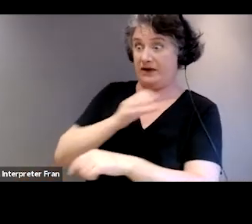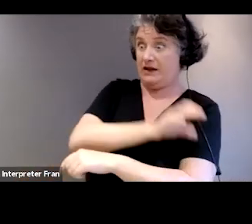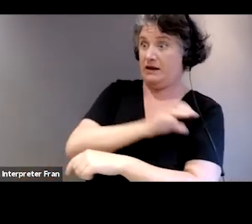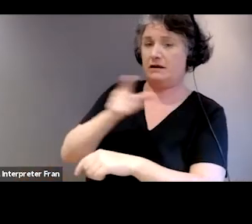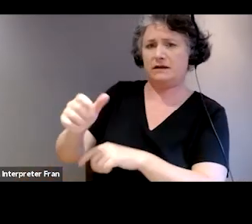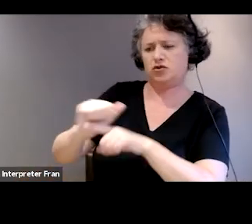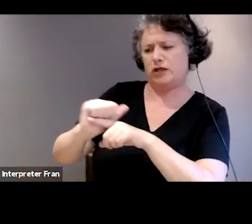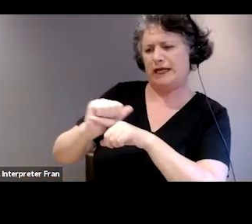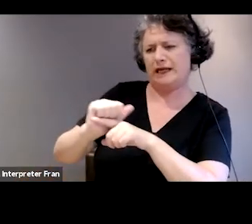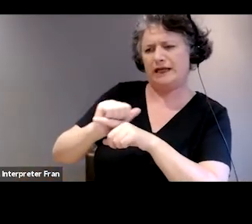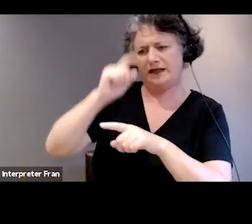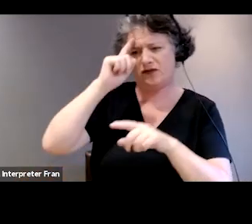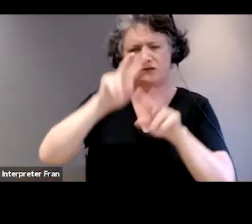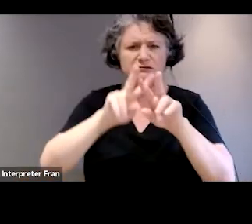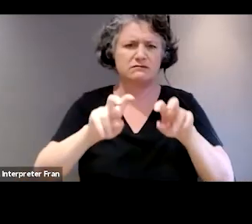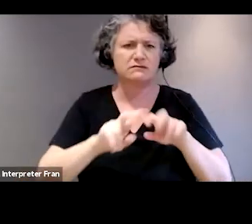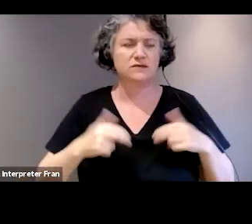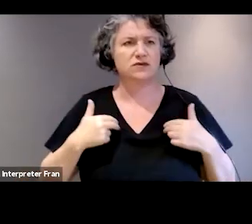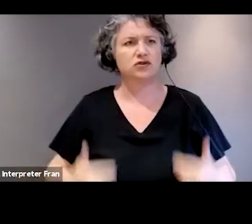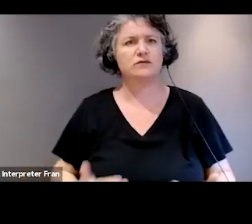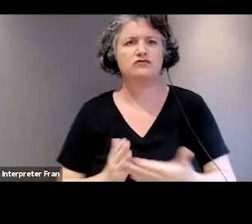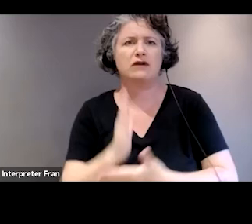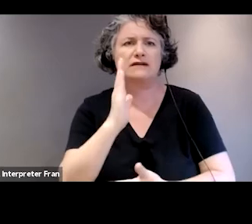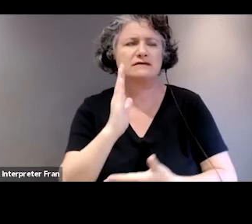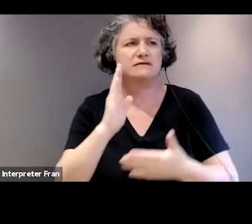centralized